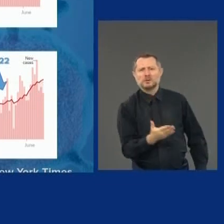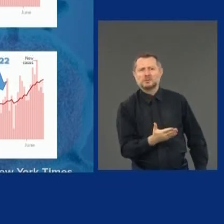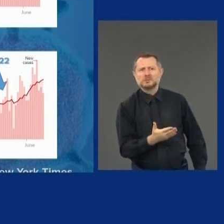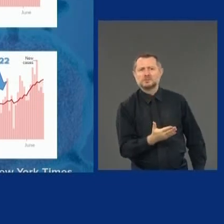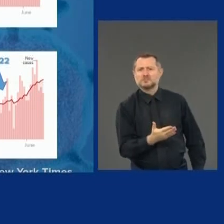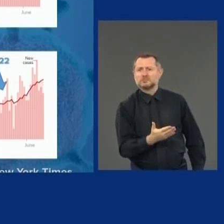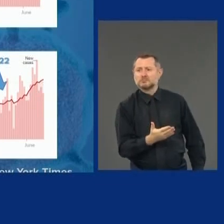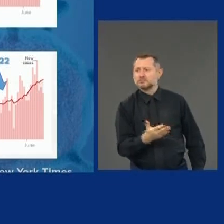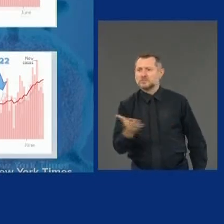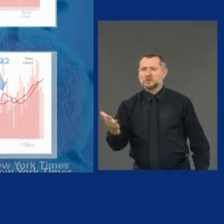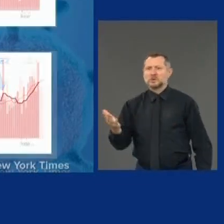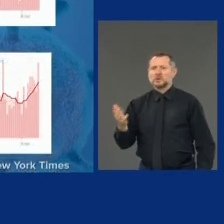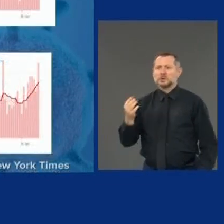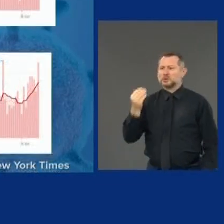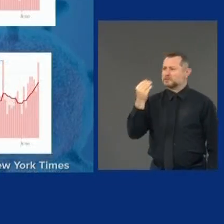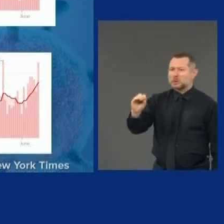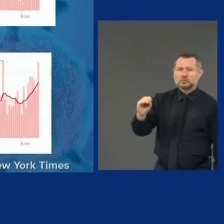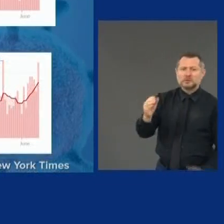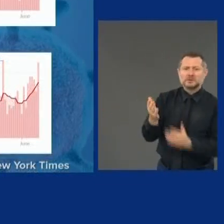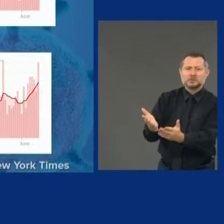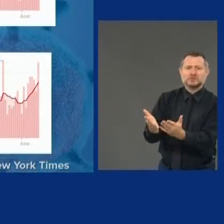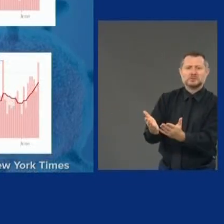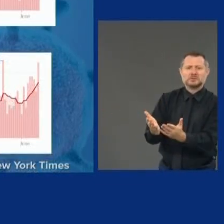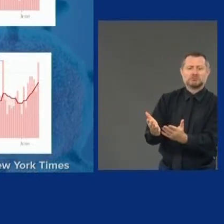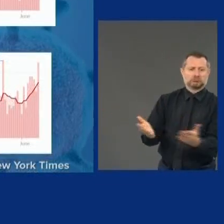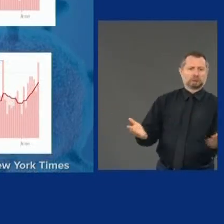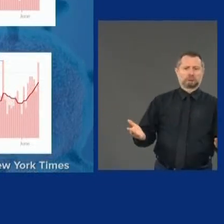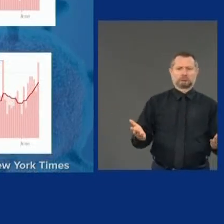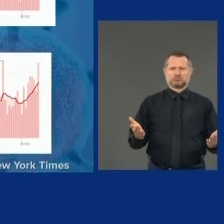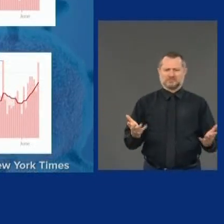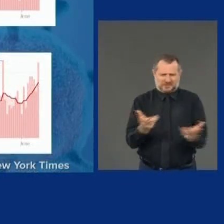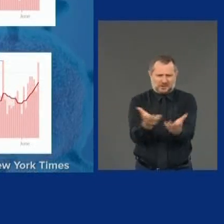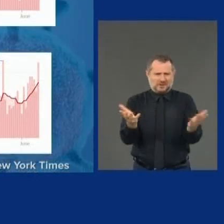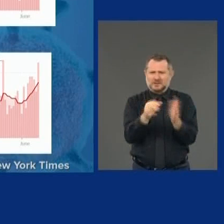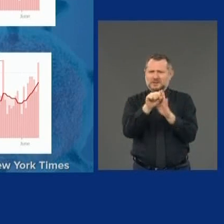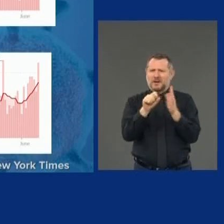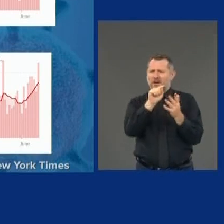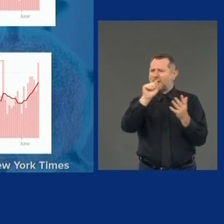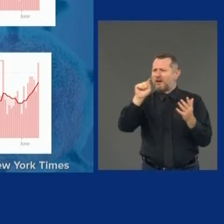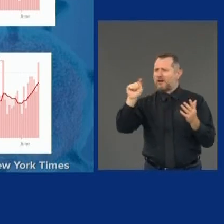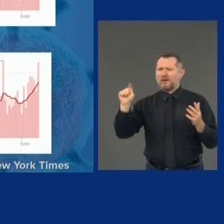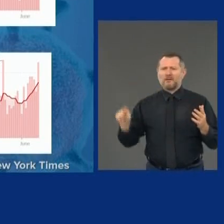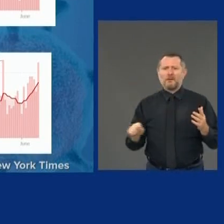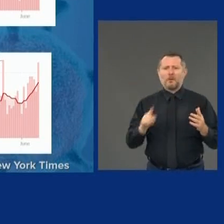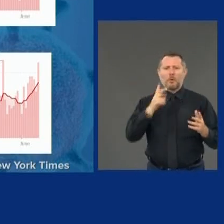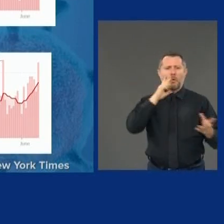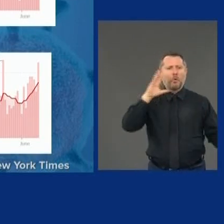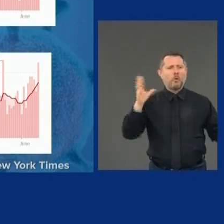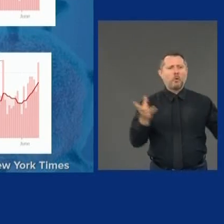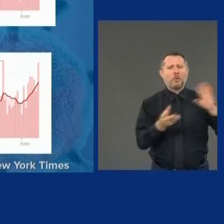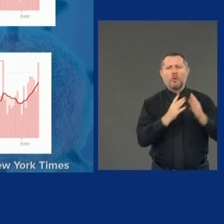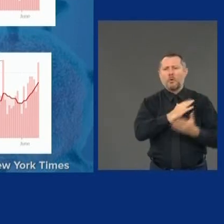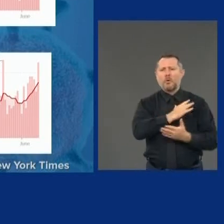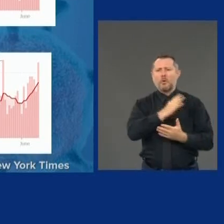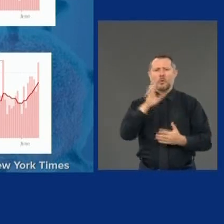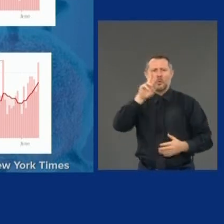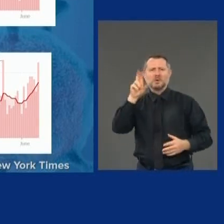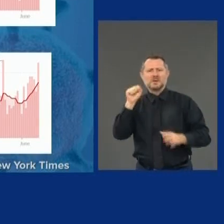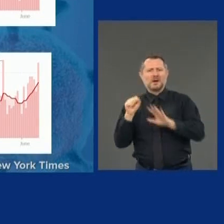LOOK AT SOUTH CAROLINA. LOOK AT NORTH CAROLINA. LOOK AT MISSOURI.